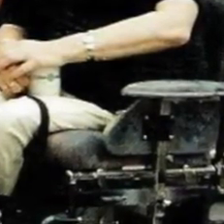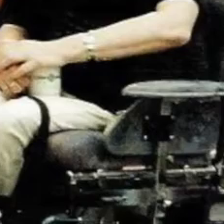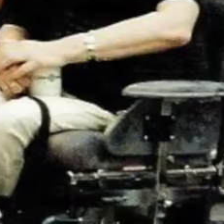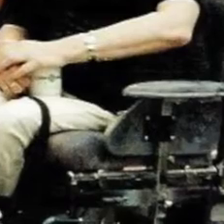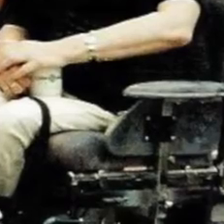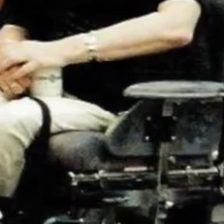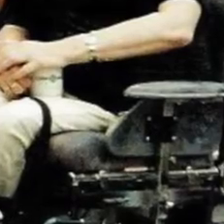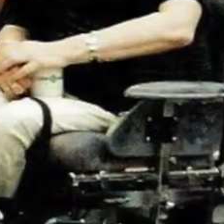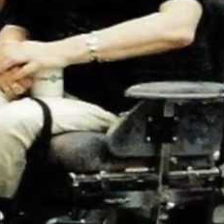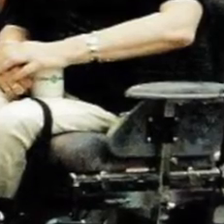in Albert Square.